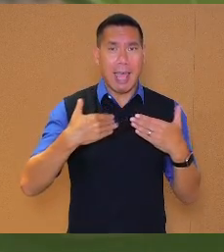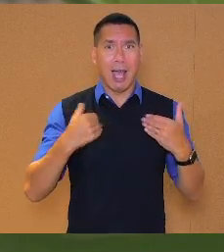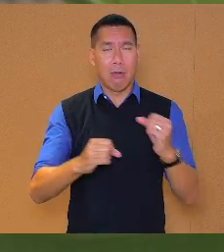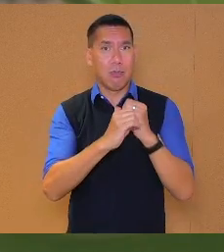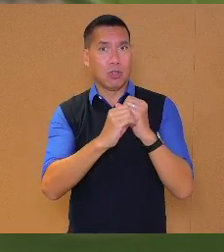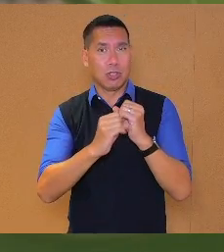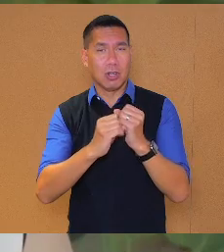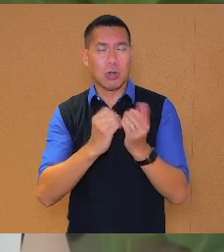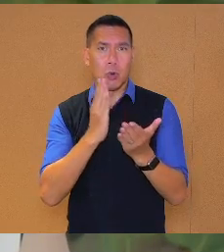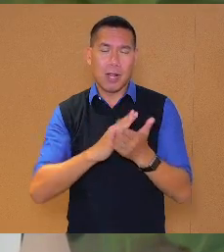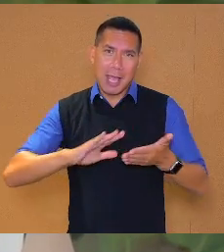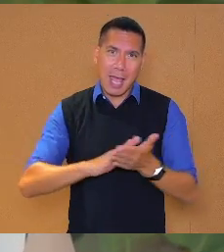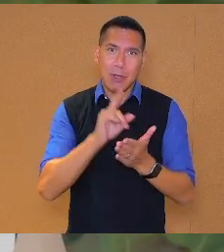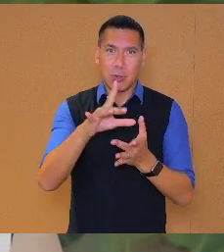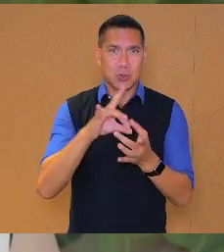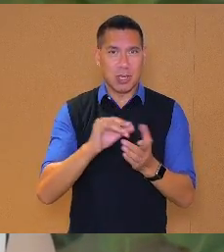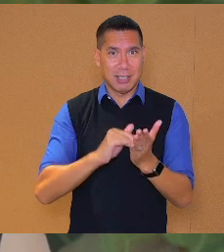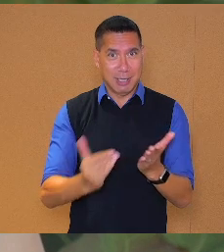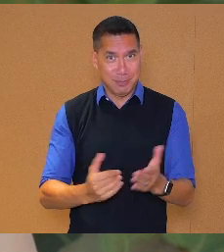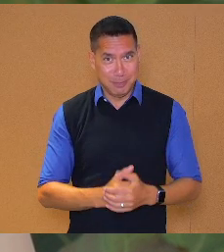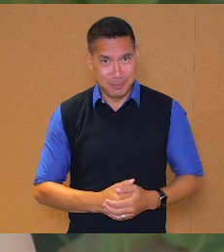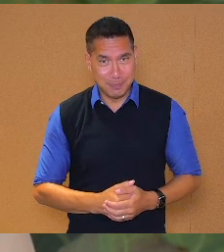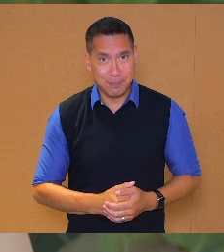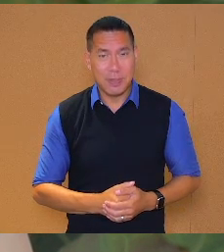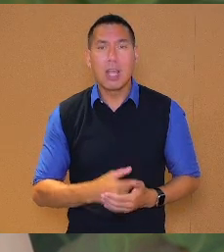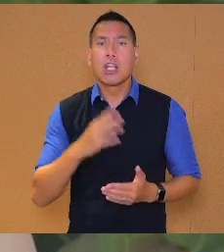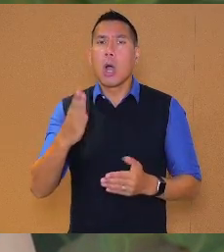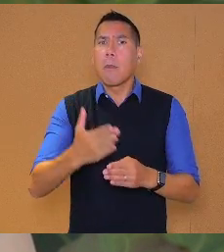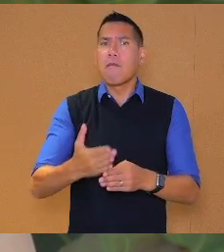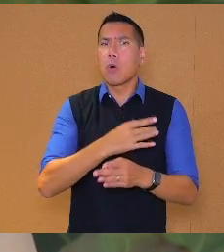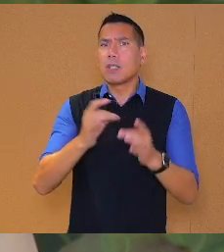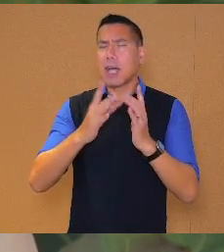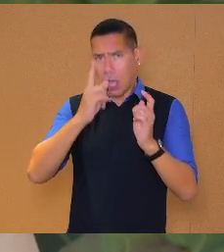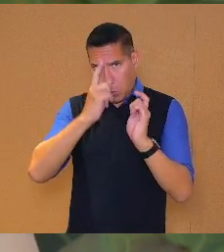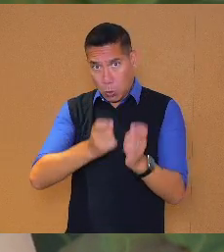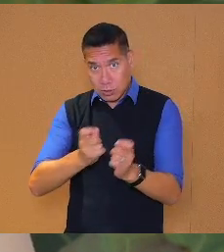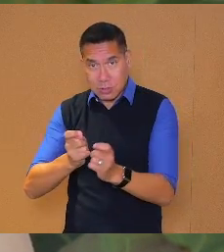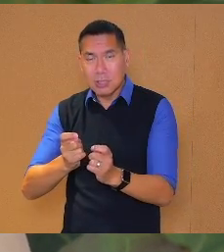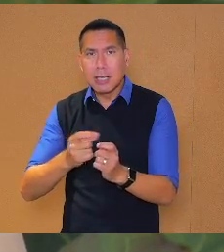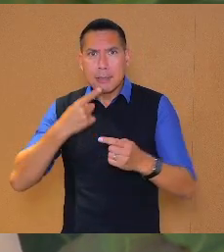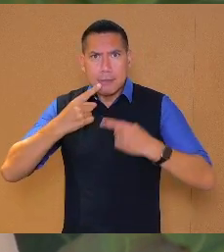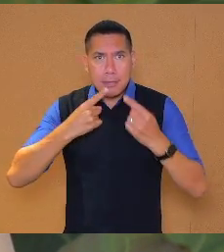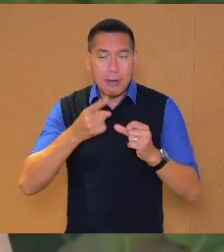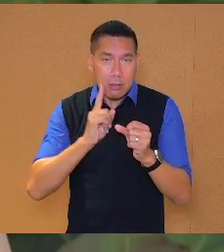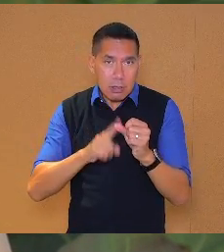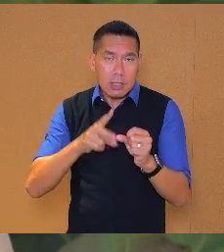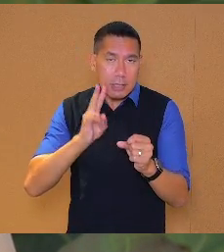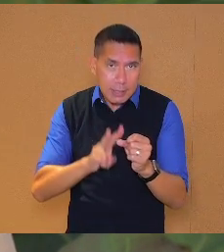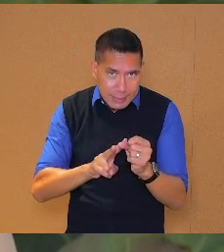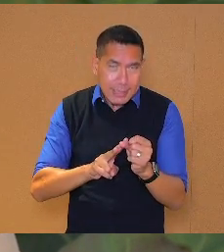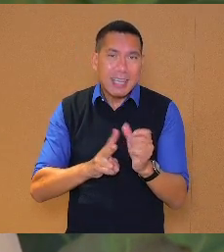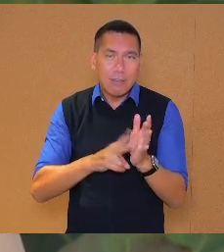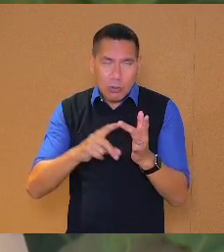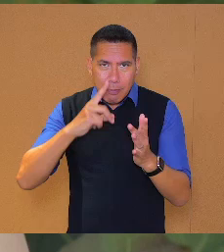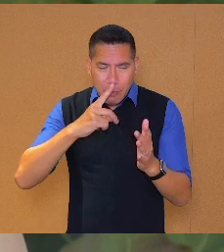thrilled to have you join us today.